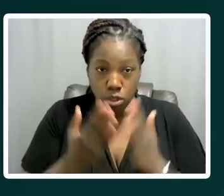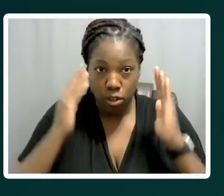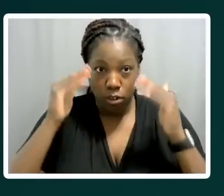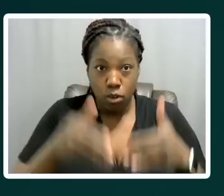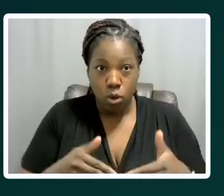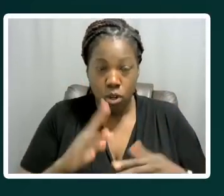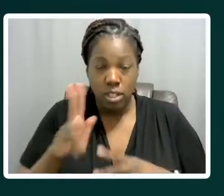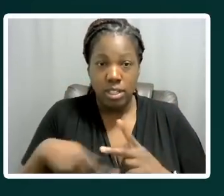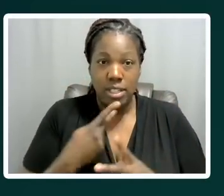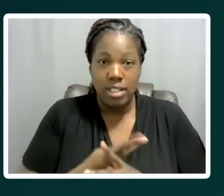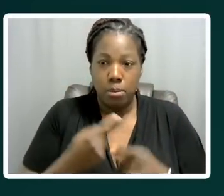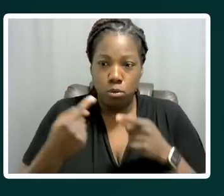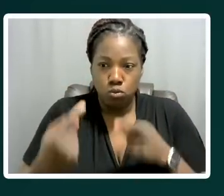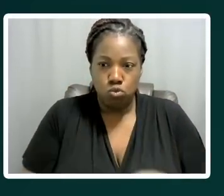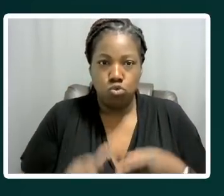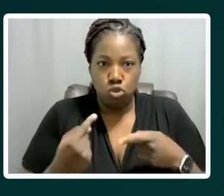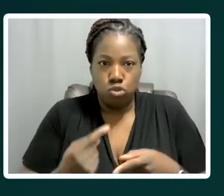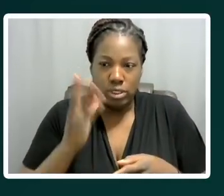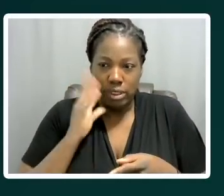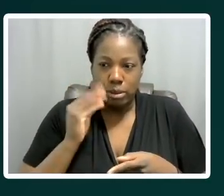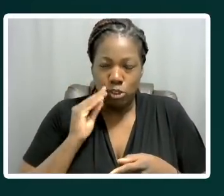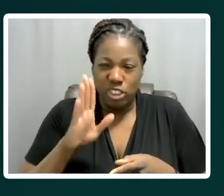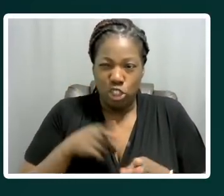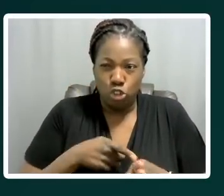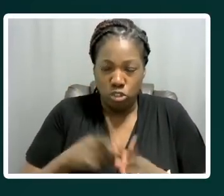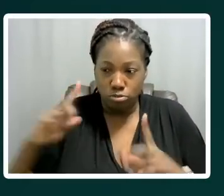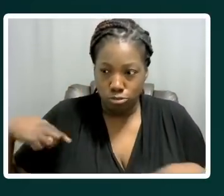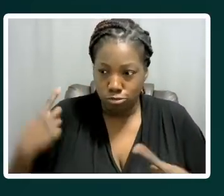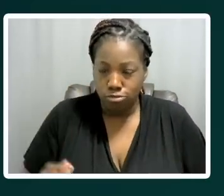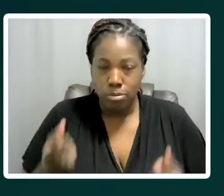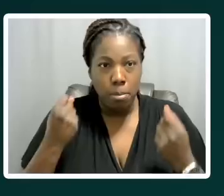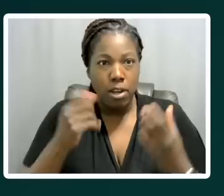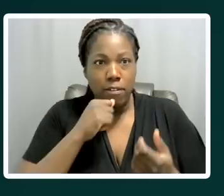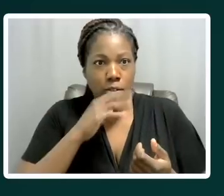struggles they had in their career. Many of the women have really impressive stories of how they